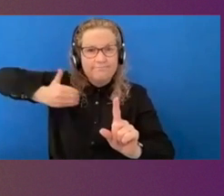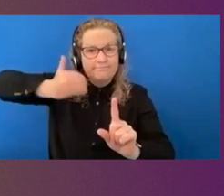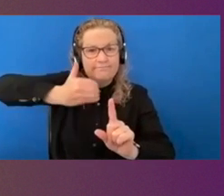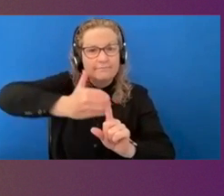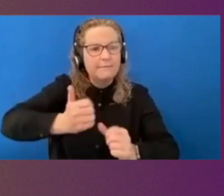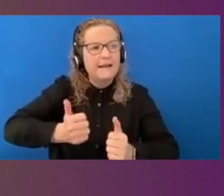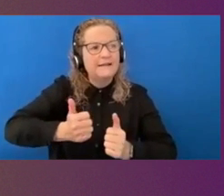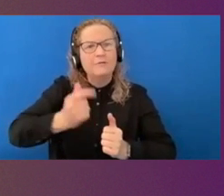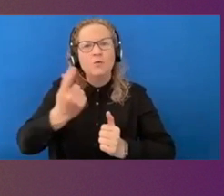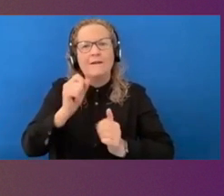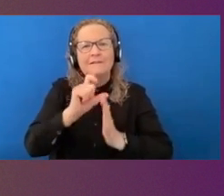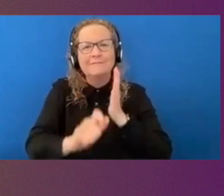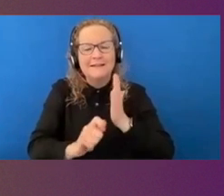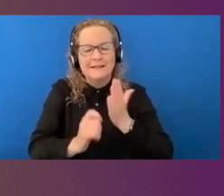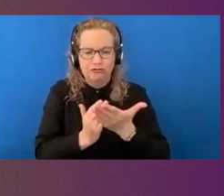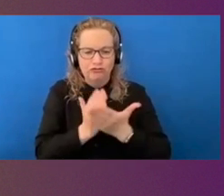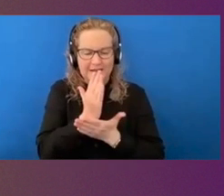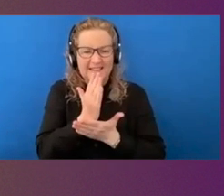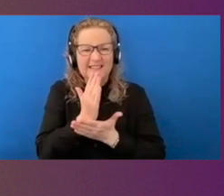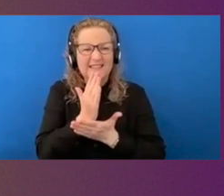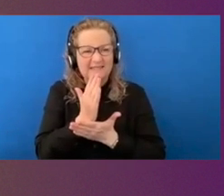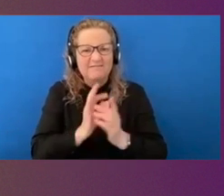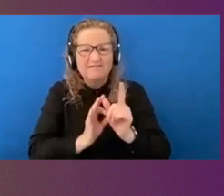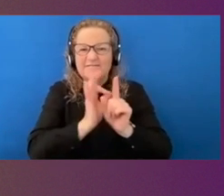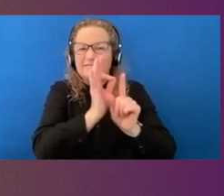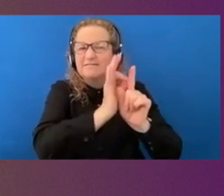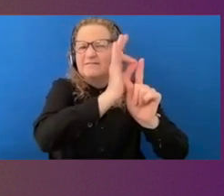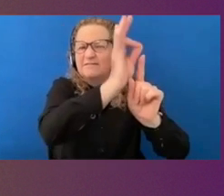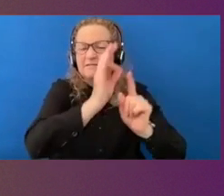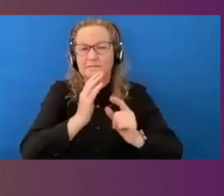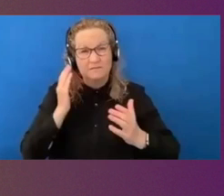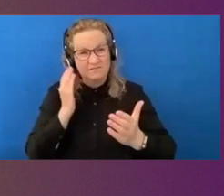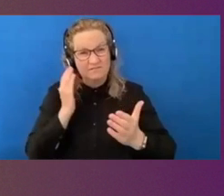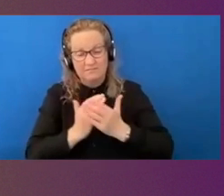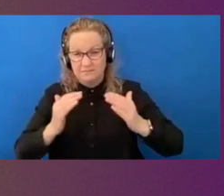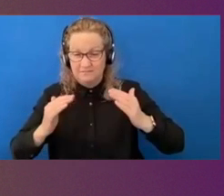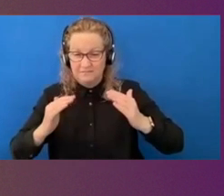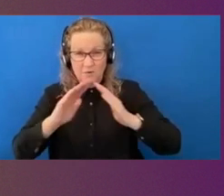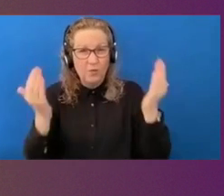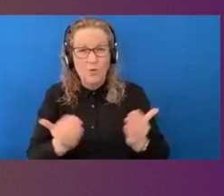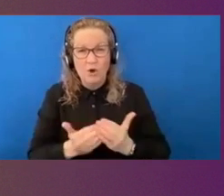leading society to address the inequalities faced by people with disability they have